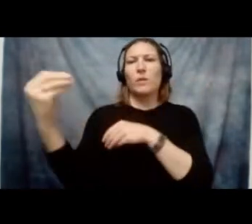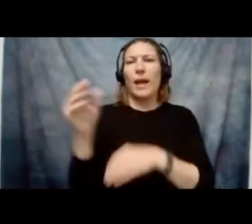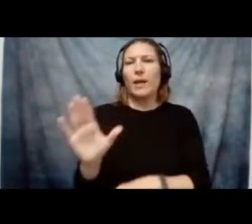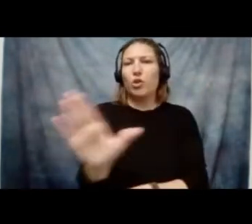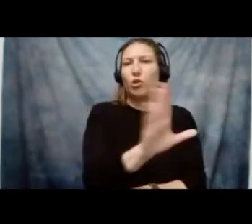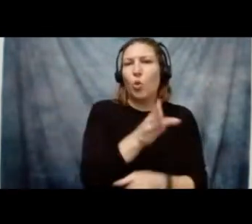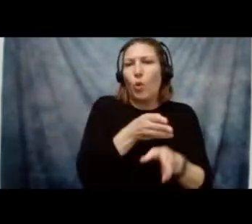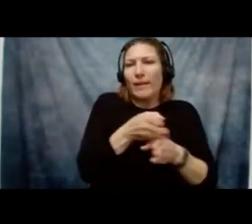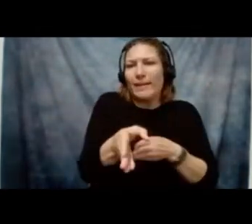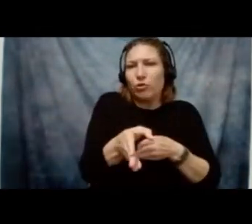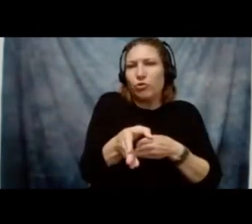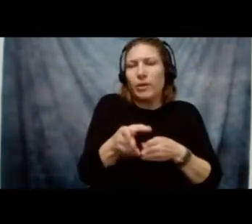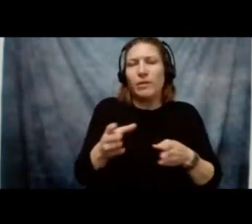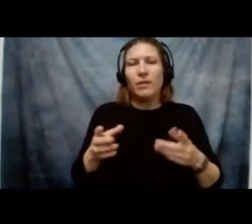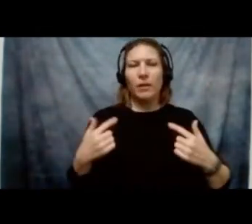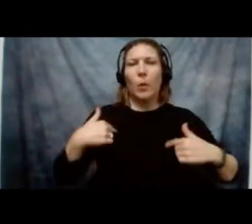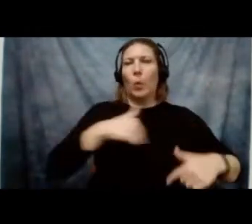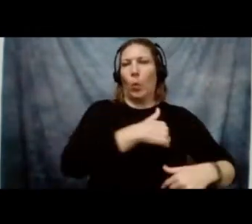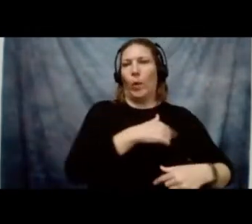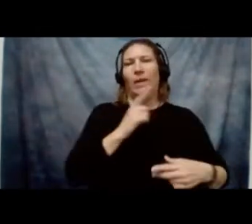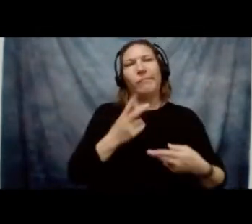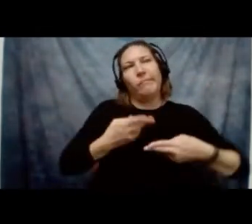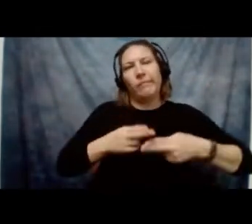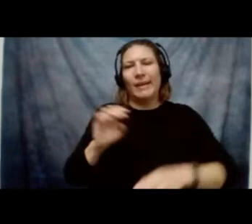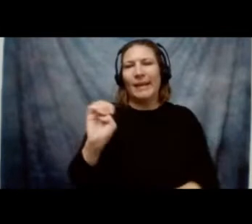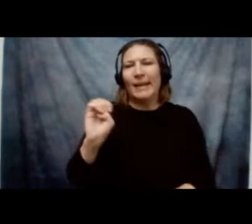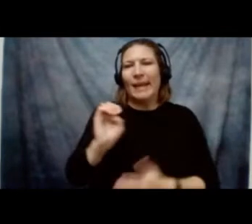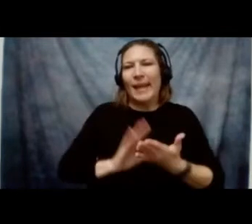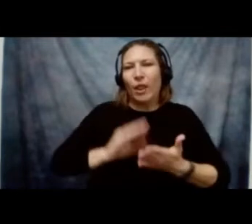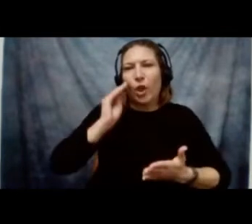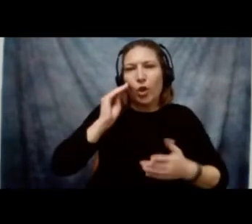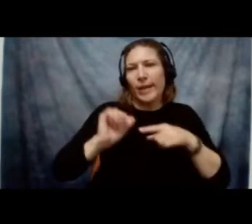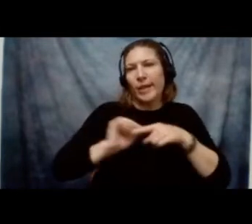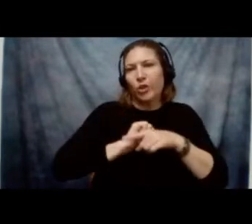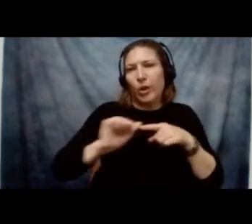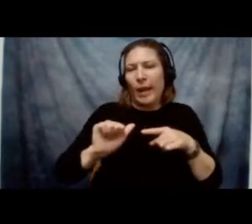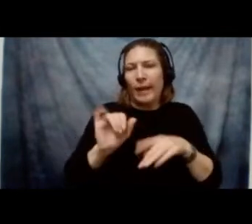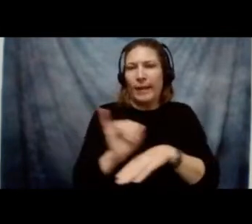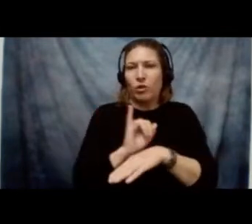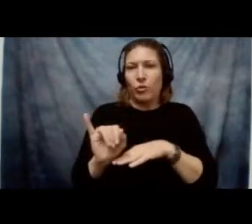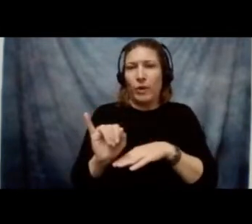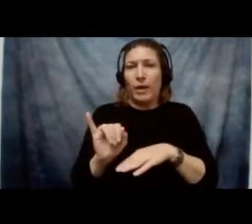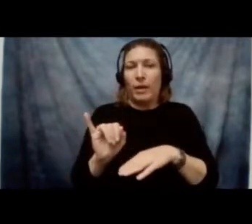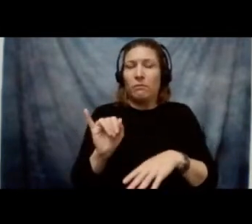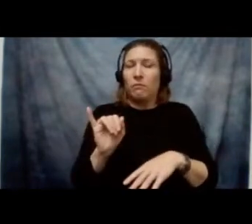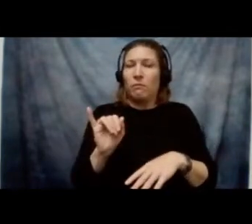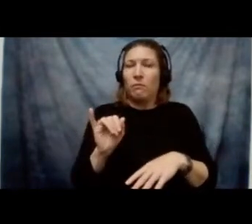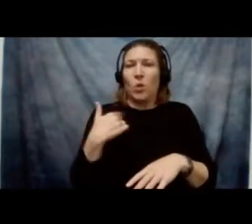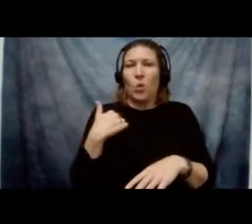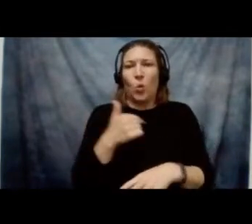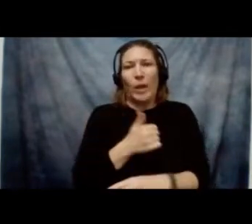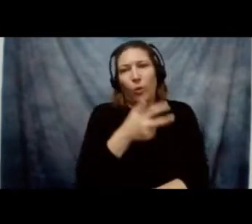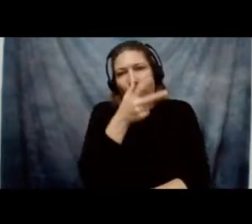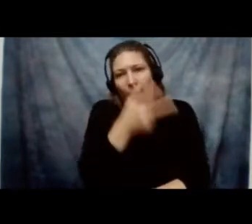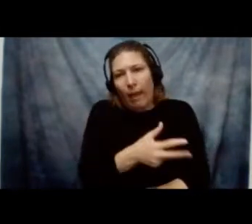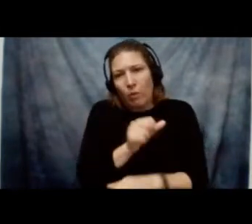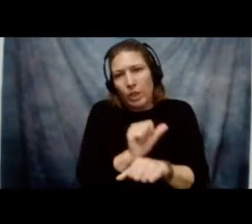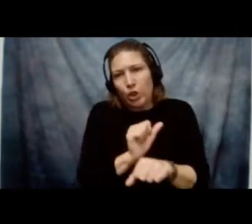we do a crap job of talking about this stuff it's getting better um this session is is great we're